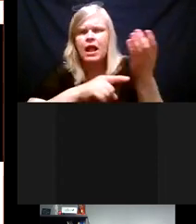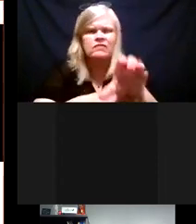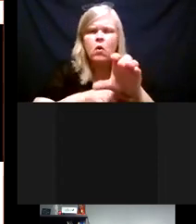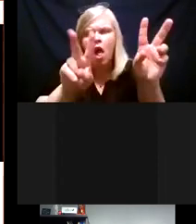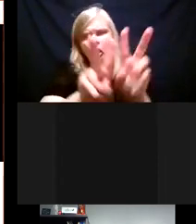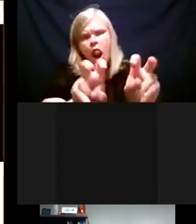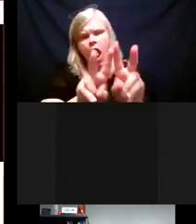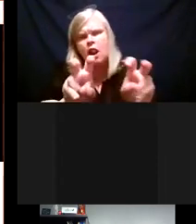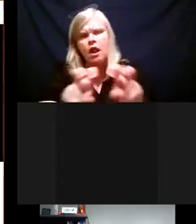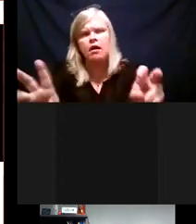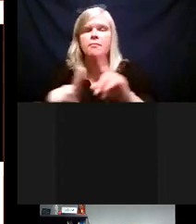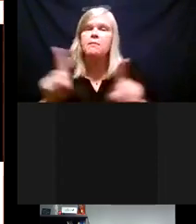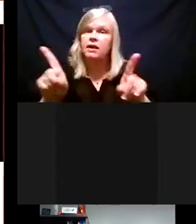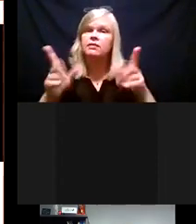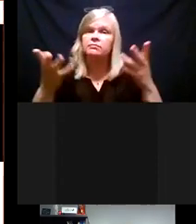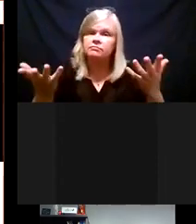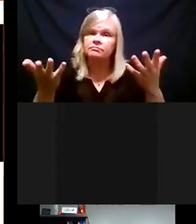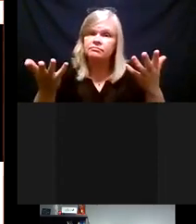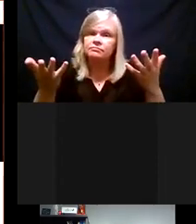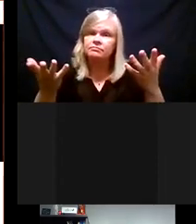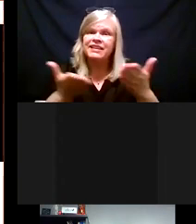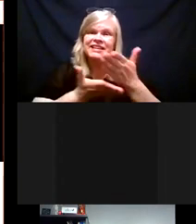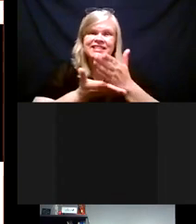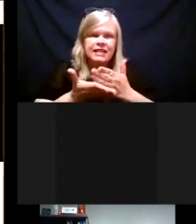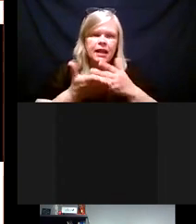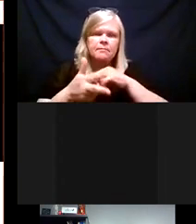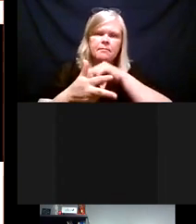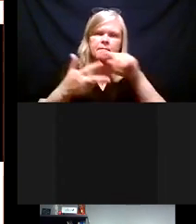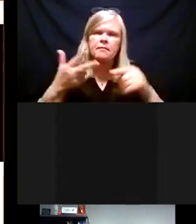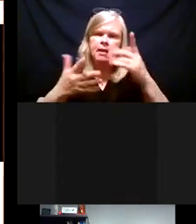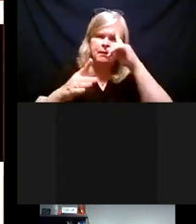BUT SOME OF THESE MAY RING A BELL WITH SITUATIONS THAT YOU